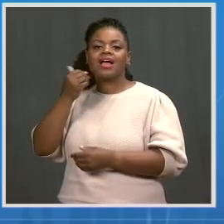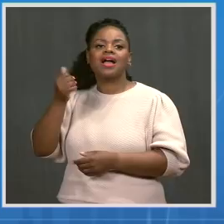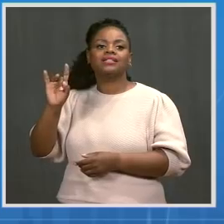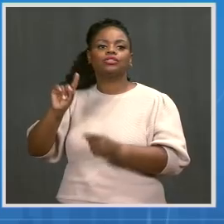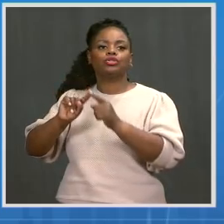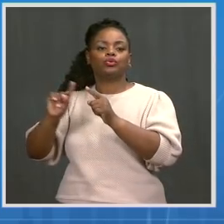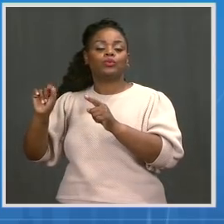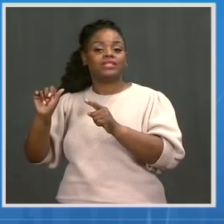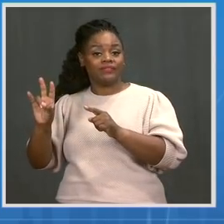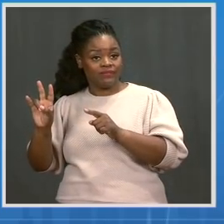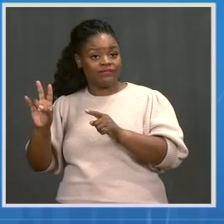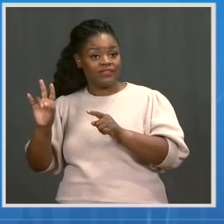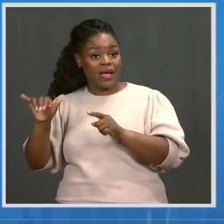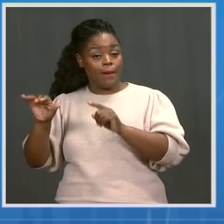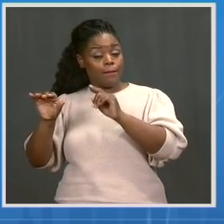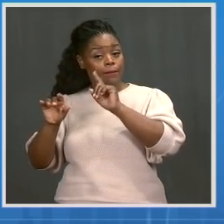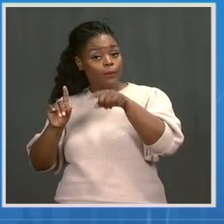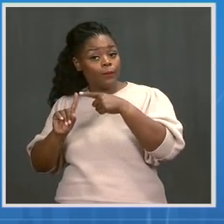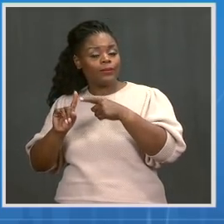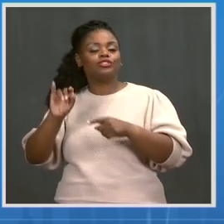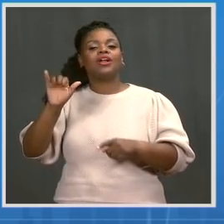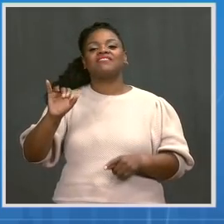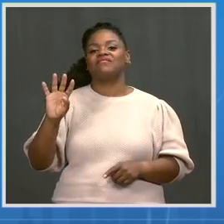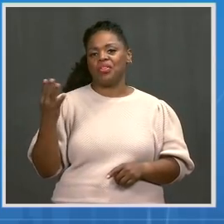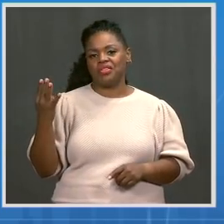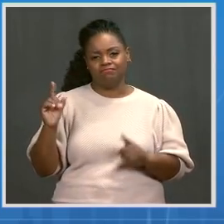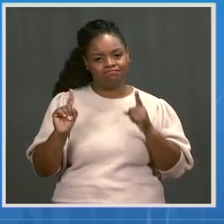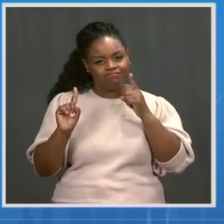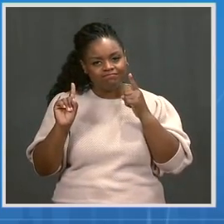with a few extra weeks needed for the 18- to 26-year-olds to get vaccinated.